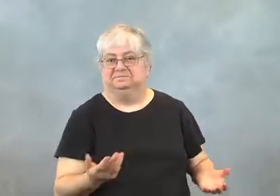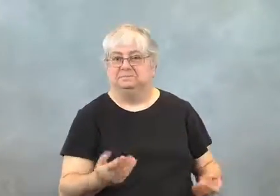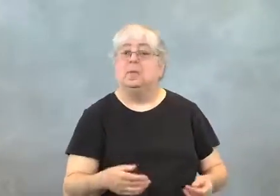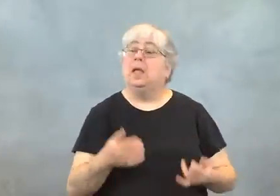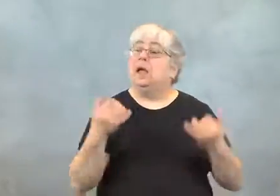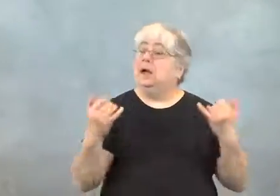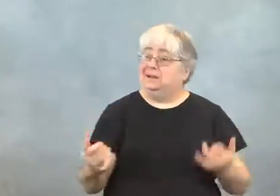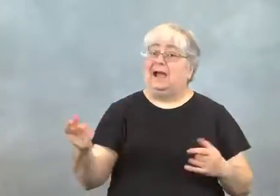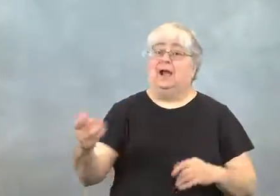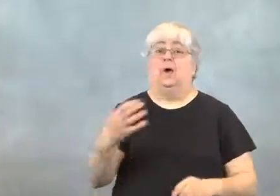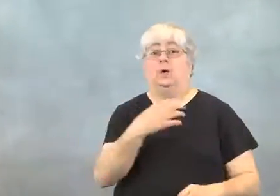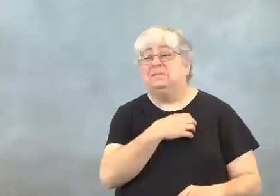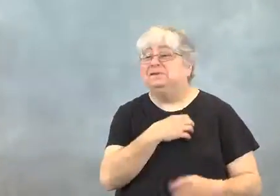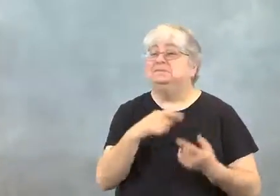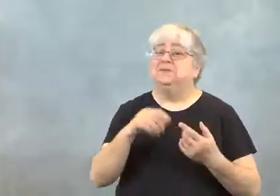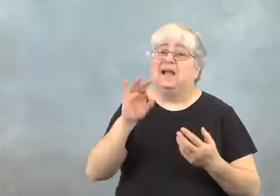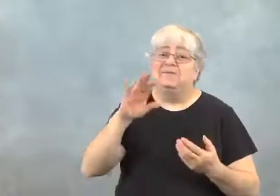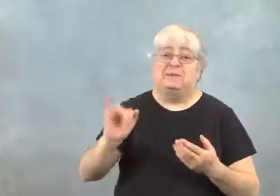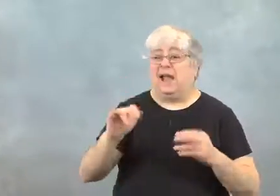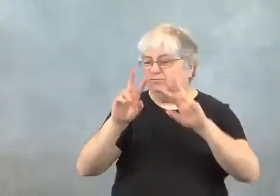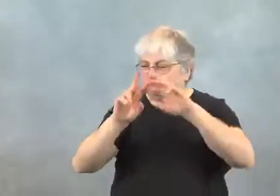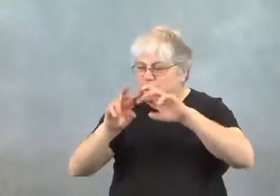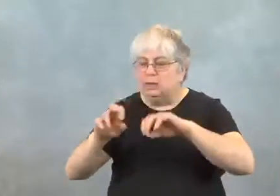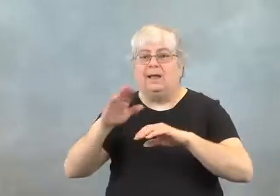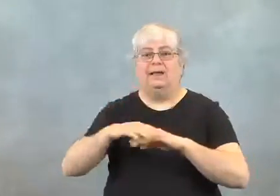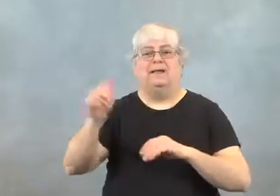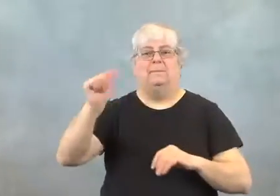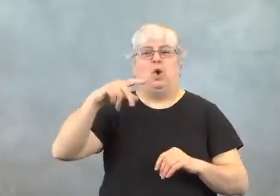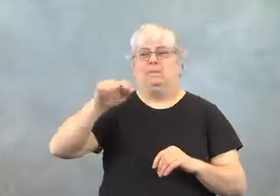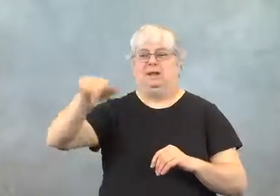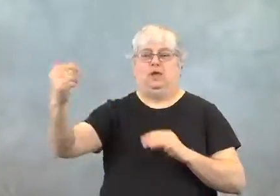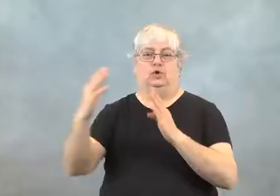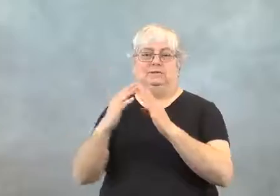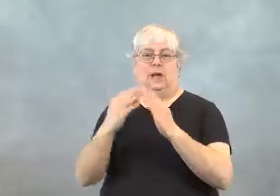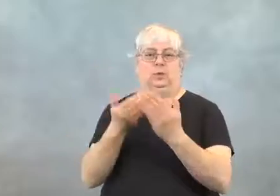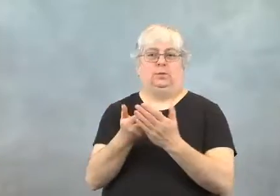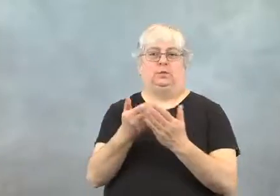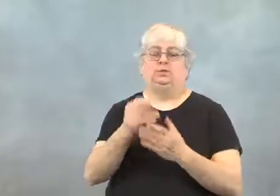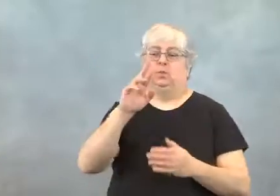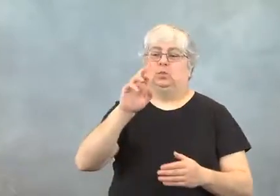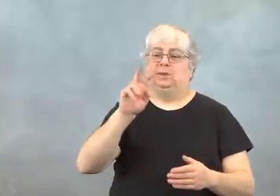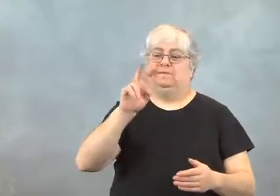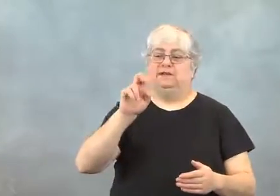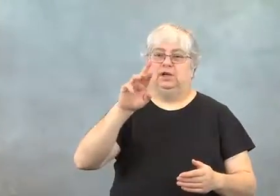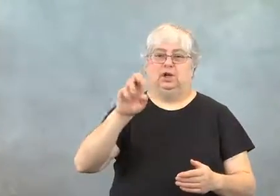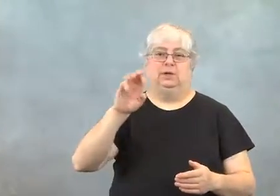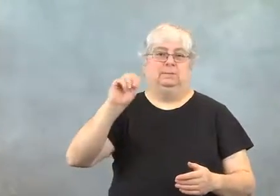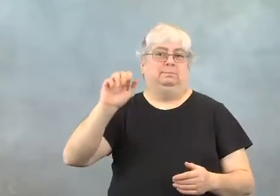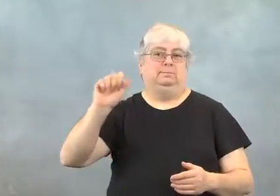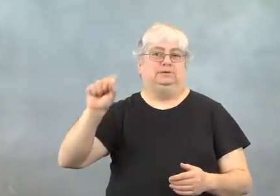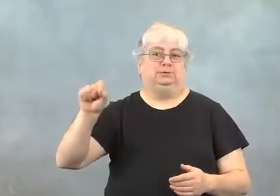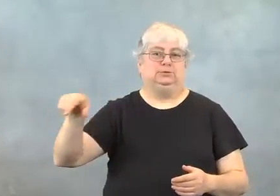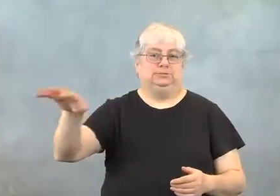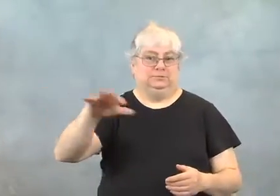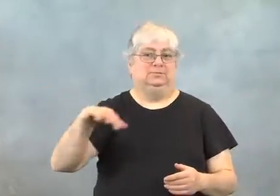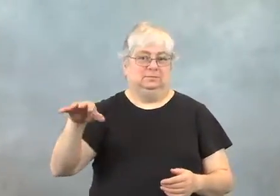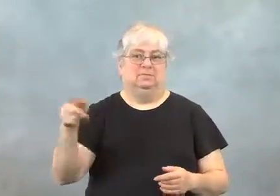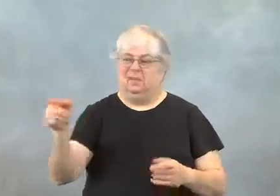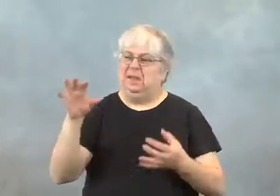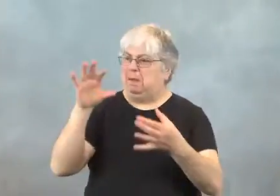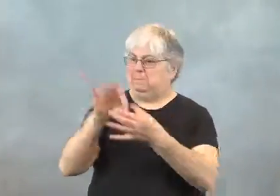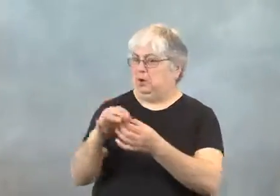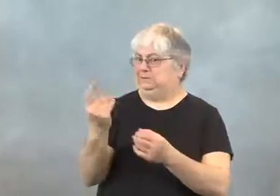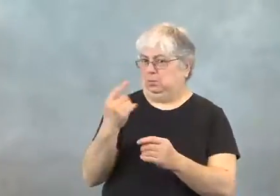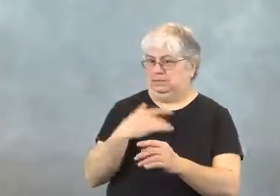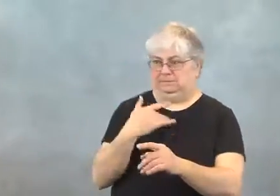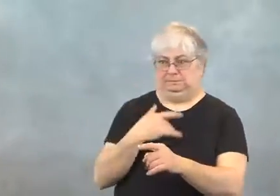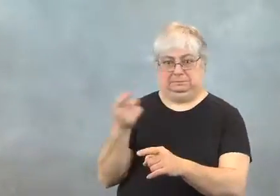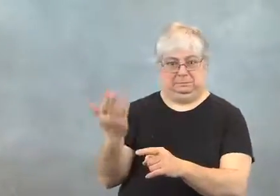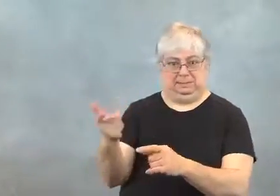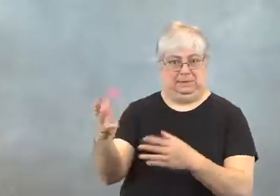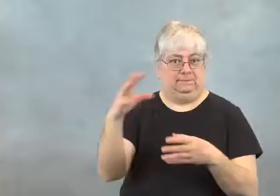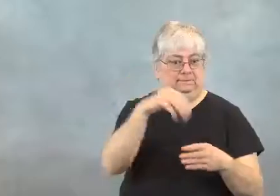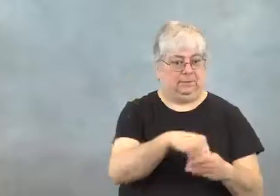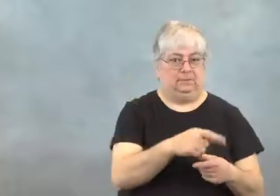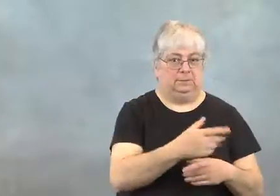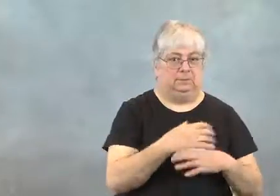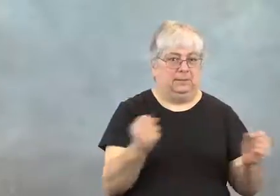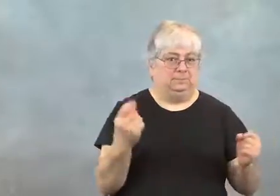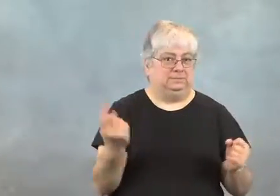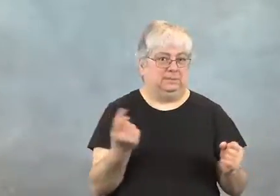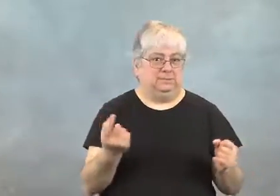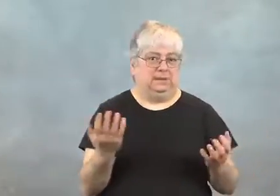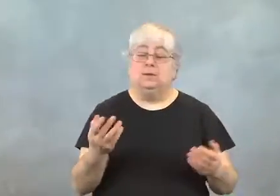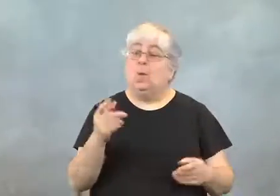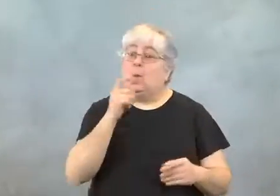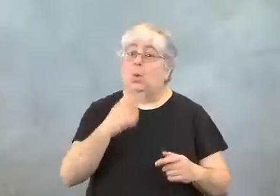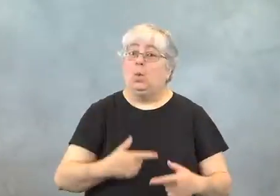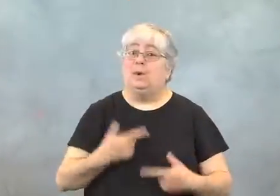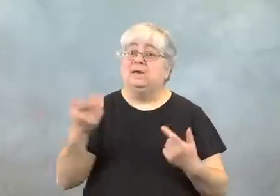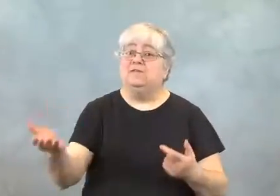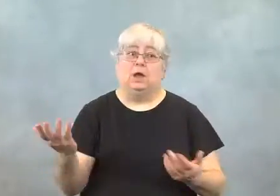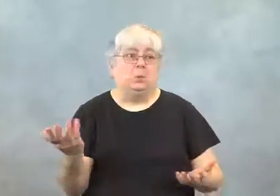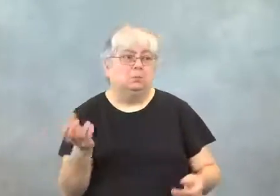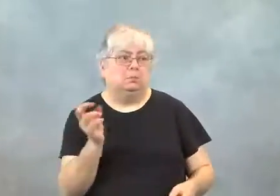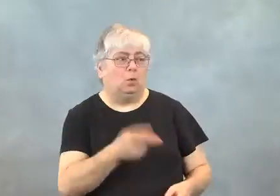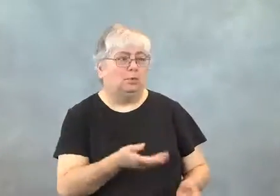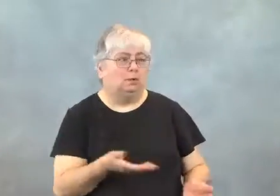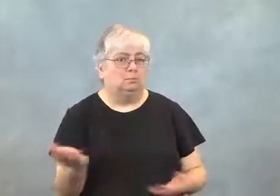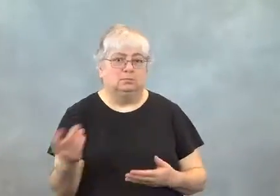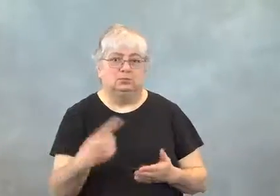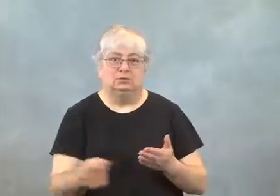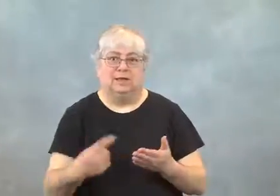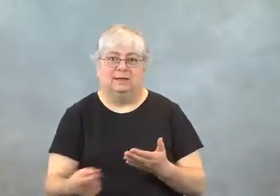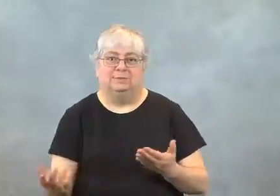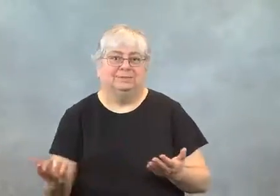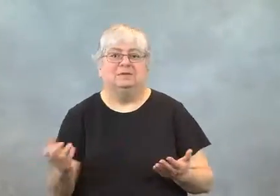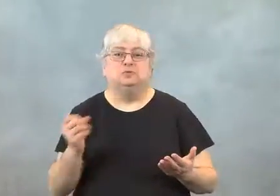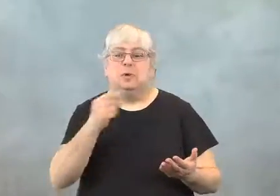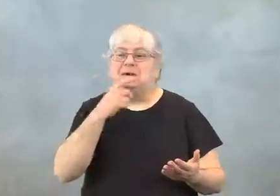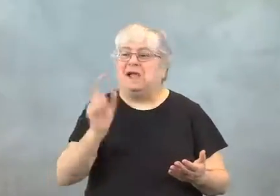The FBI and police are searching an apartment in nearby Revere, Massachusetts.